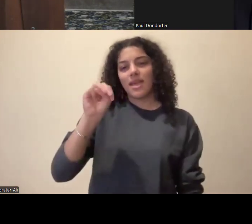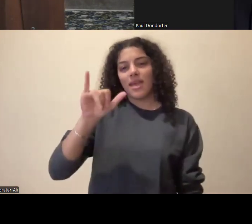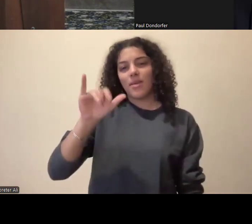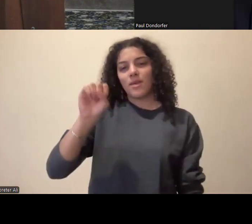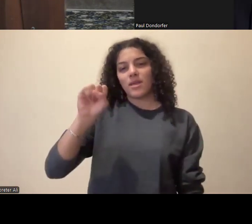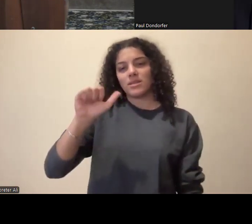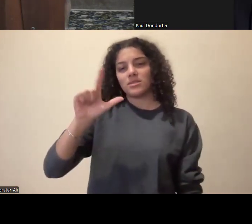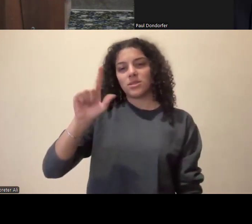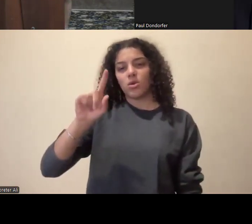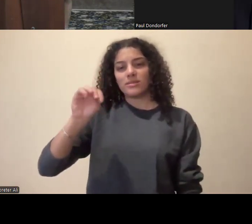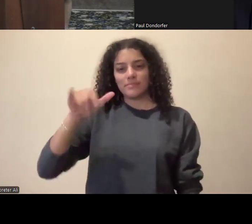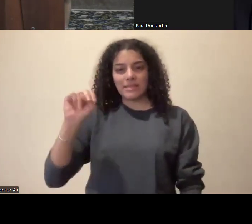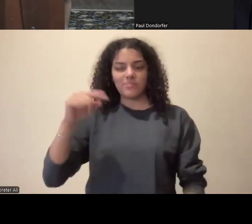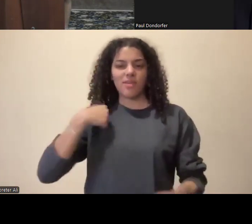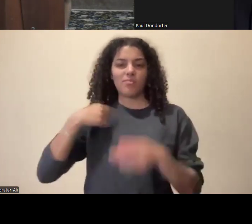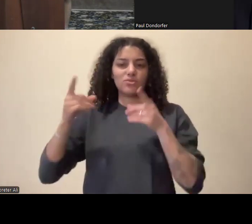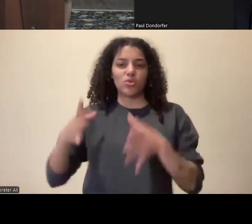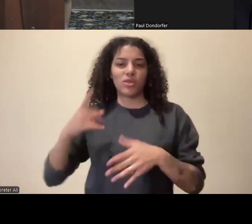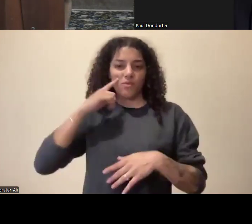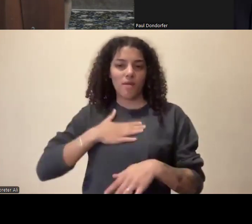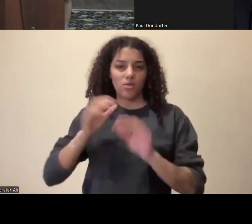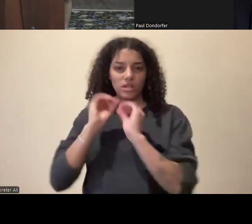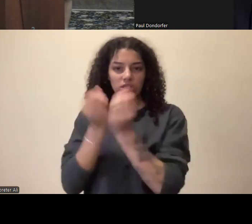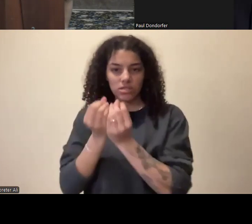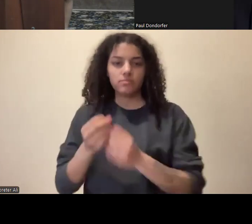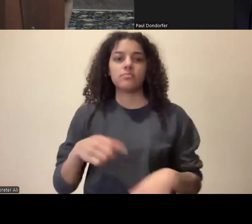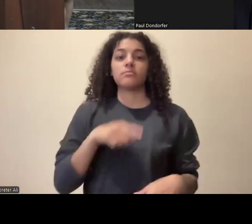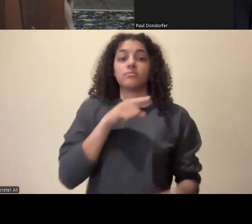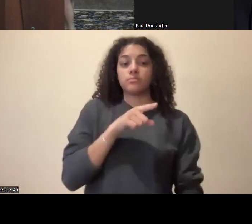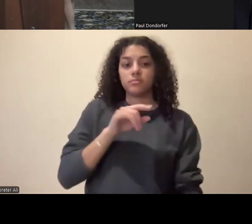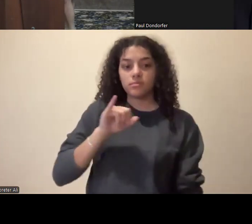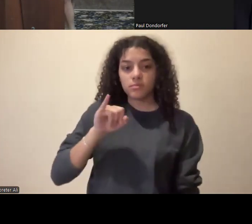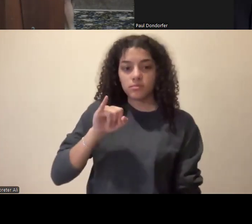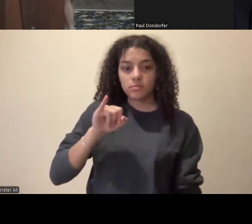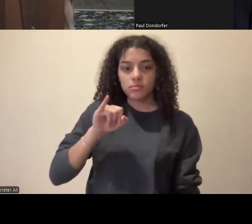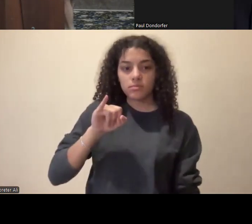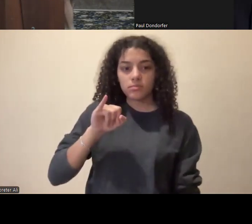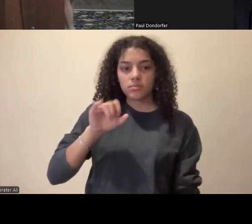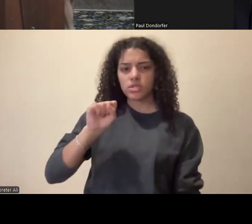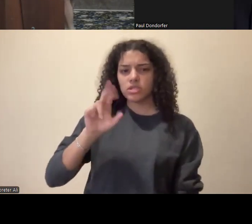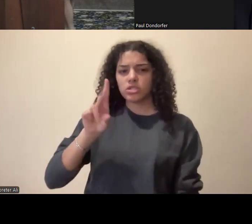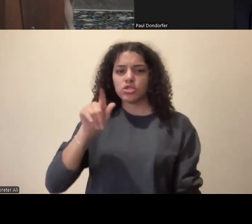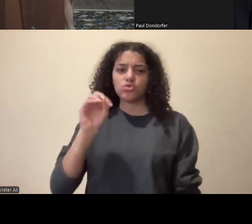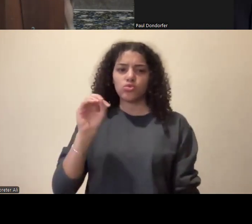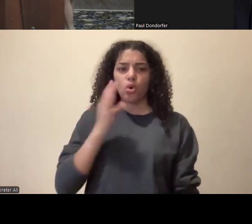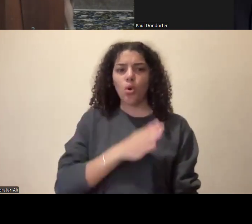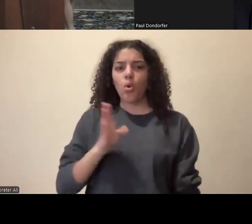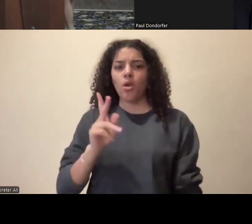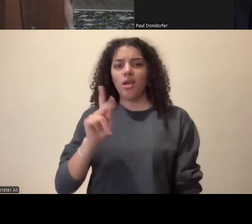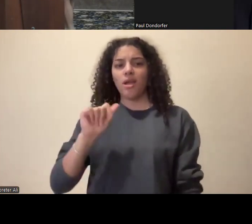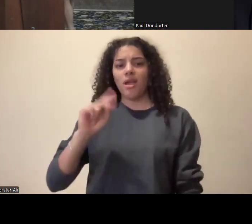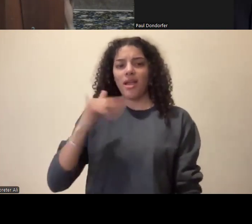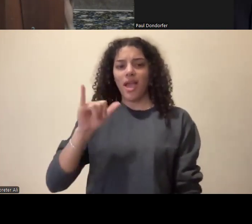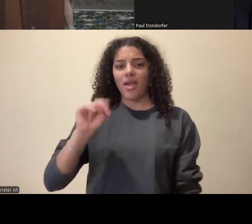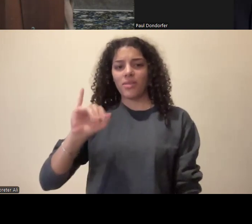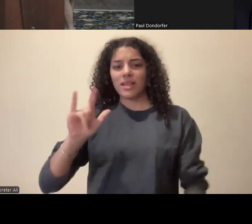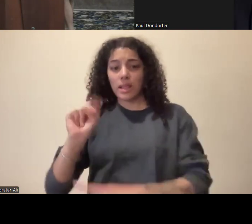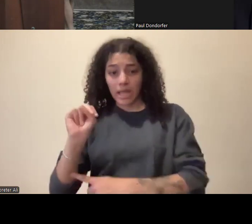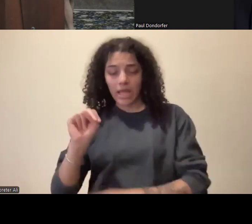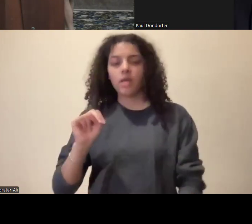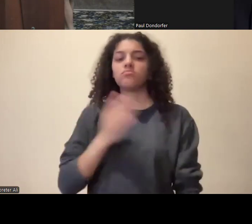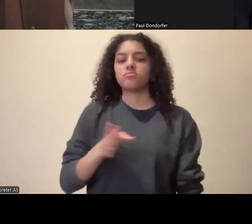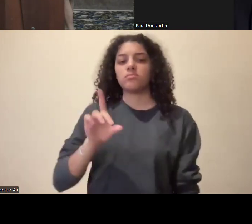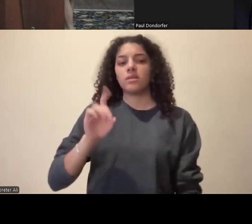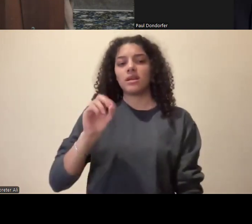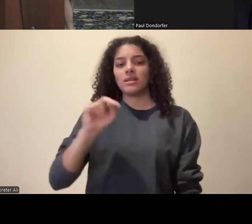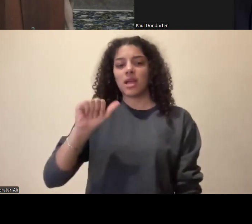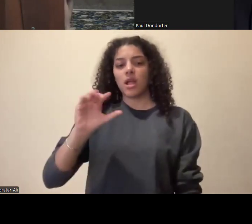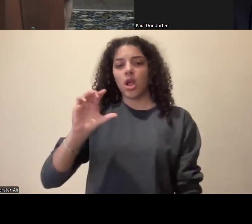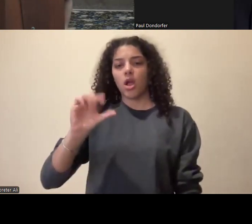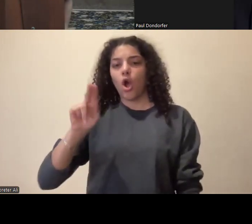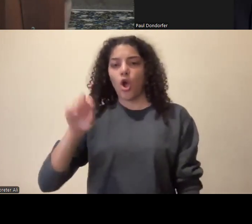Rochester I'm here with some of my team Jennaline Sudo Kathy Nilin and Donna KS Good evening I'd